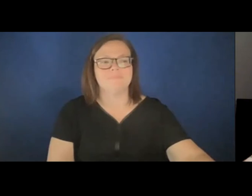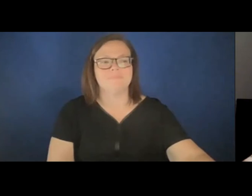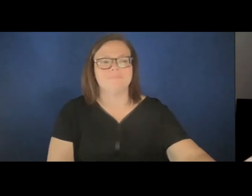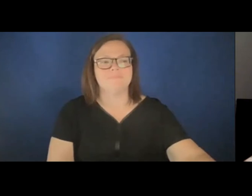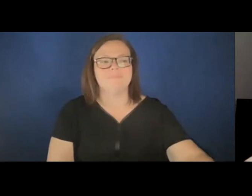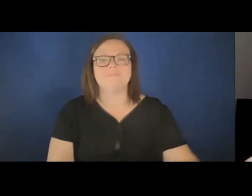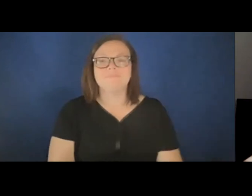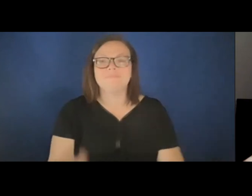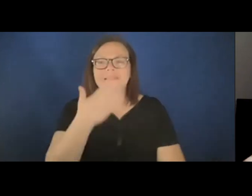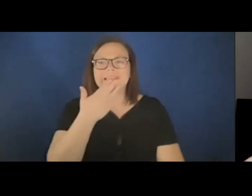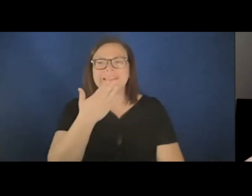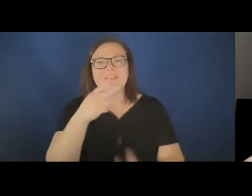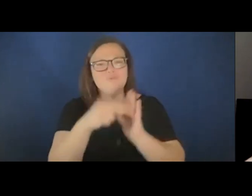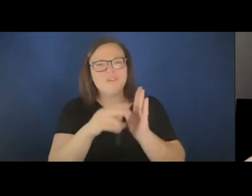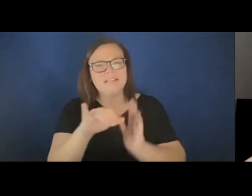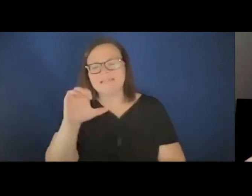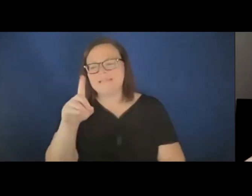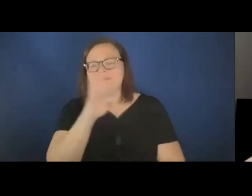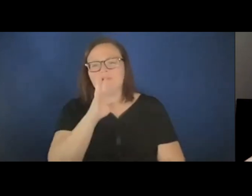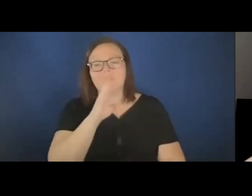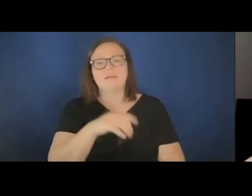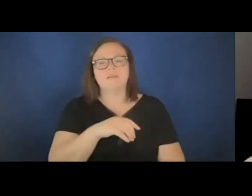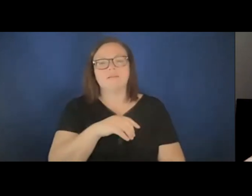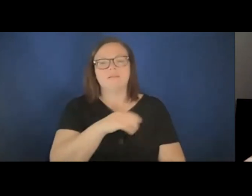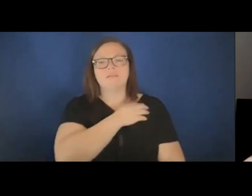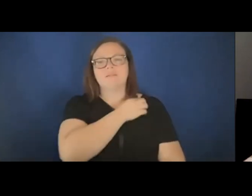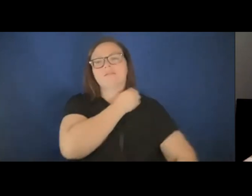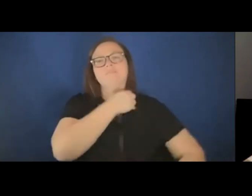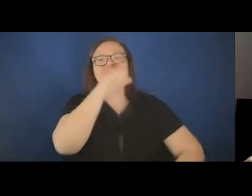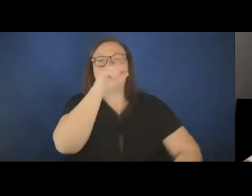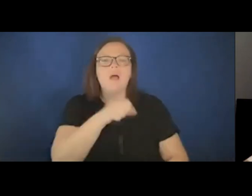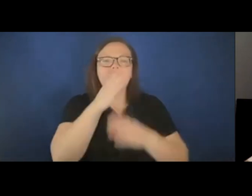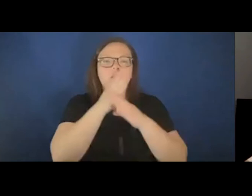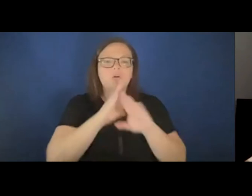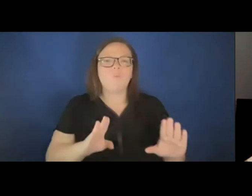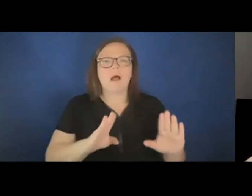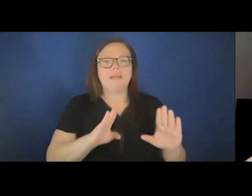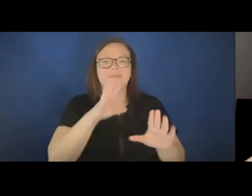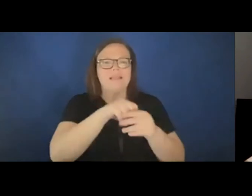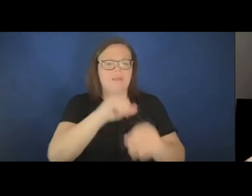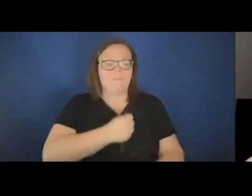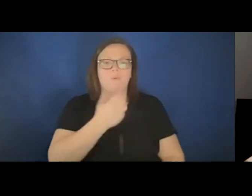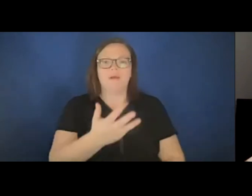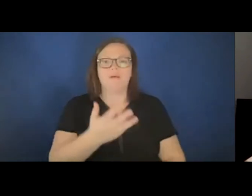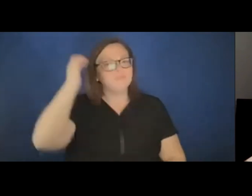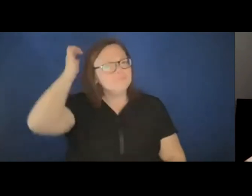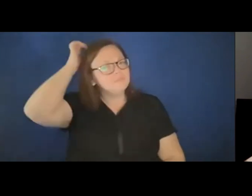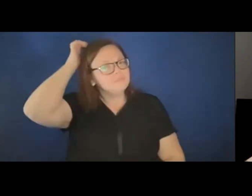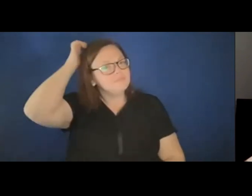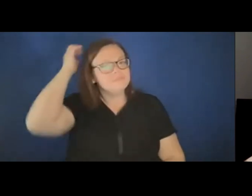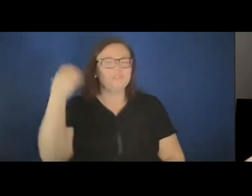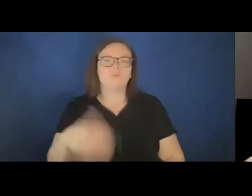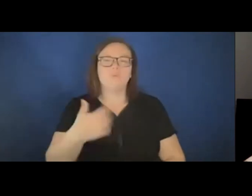Thank you for reading that. I love the quiet in this poem that's also so rich and so vivid--the